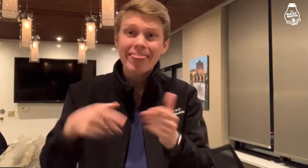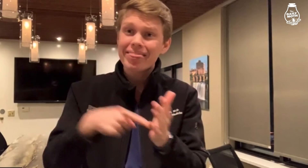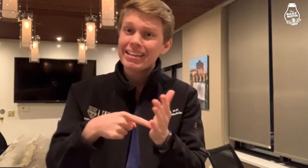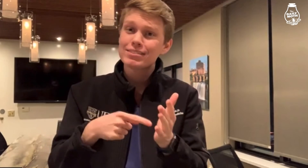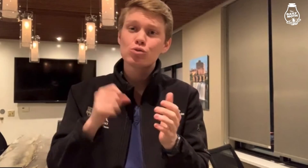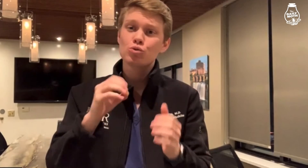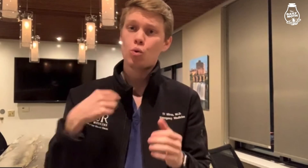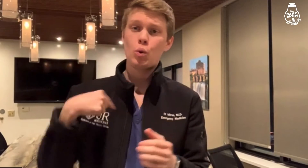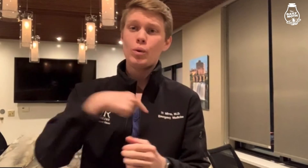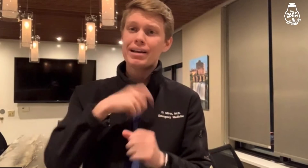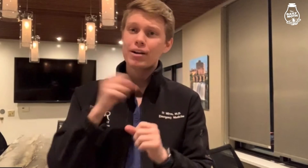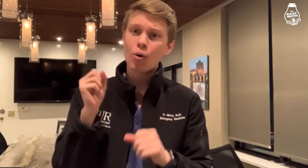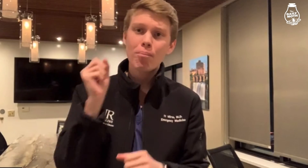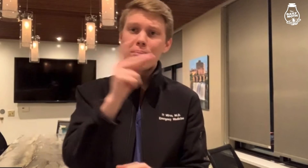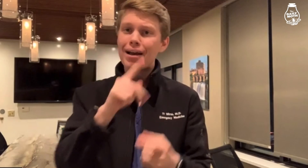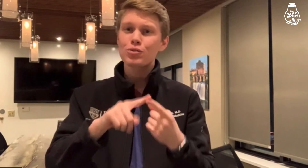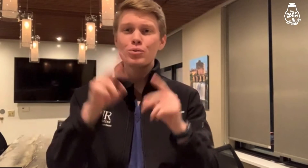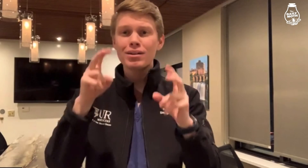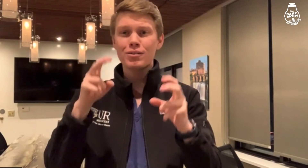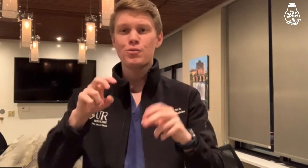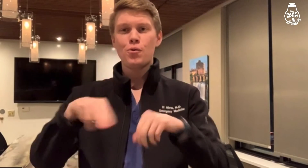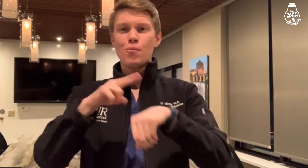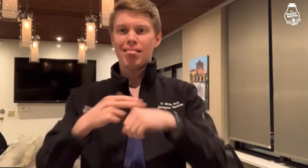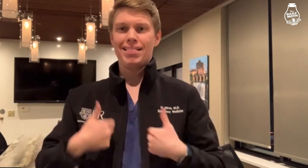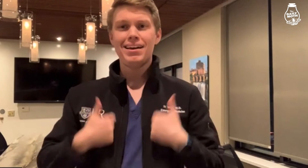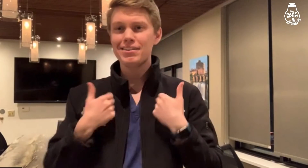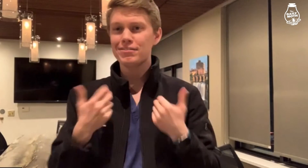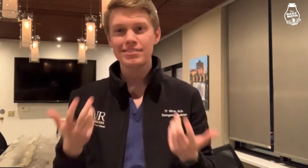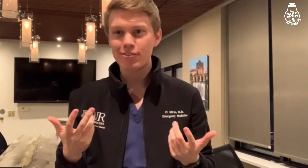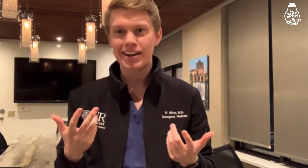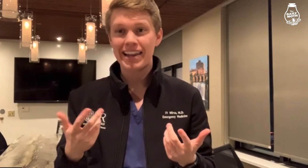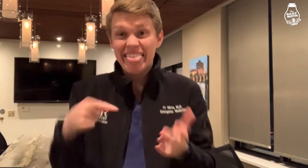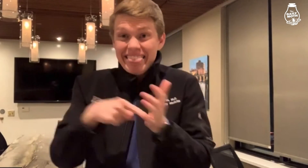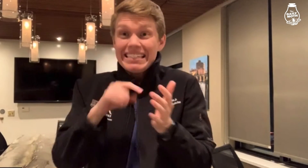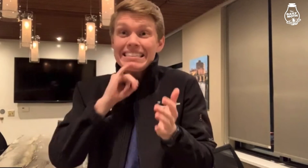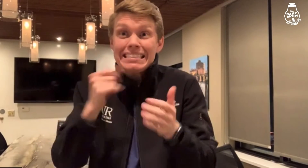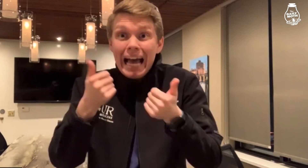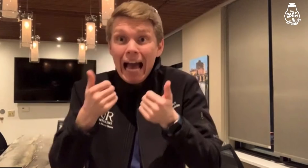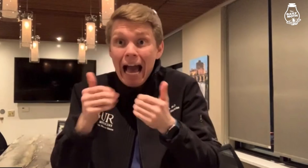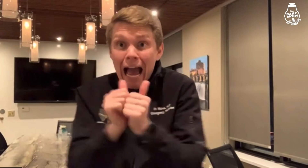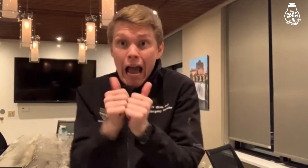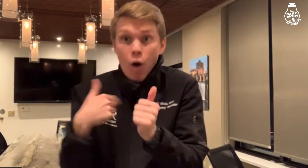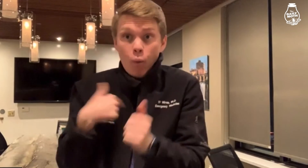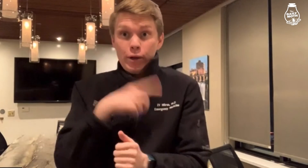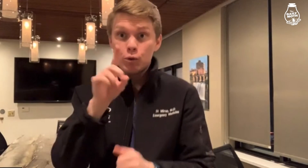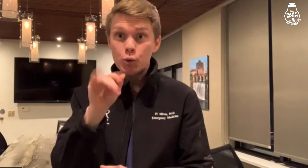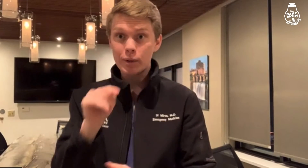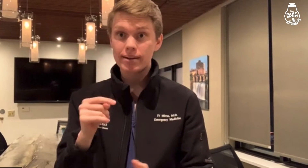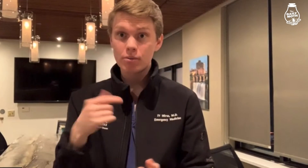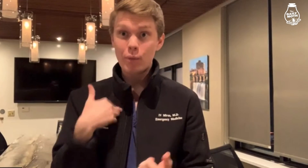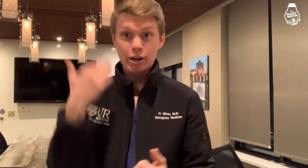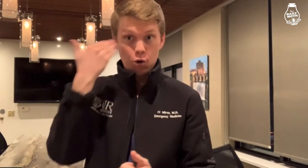We can end this so we can go back to "normal" life. This is how we do it!